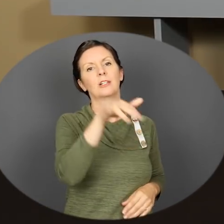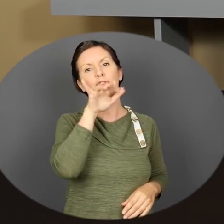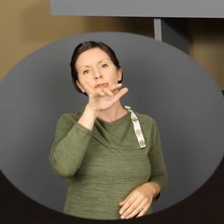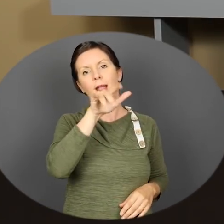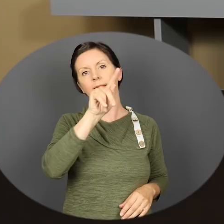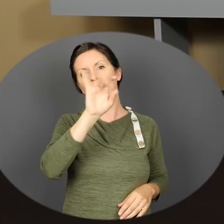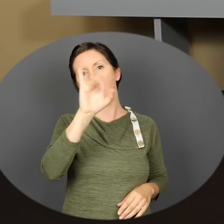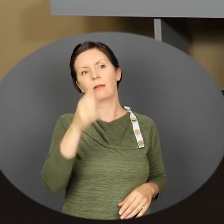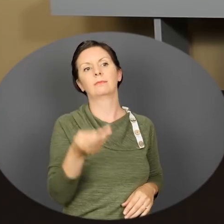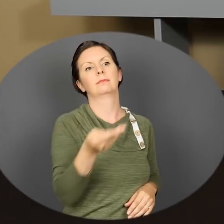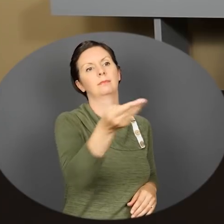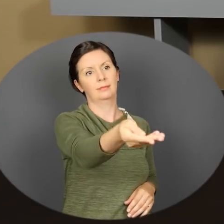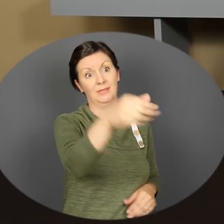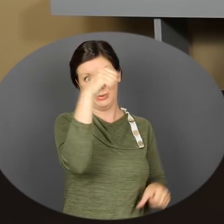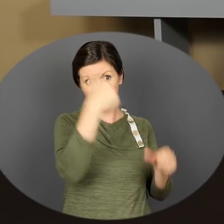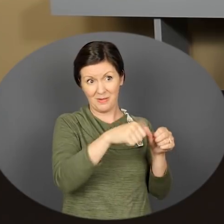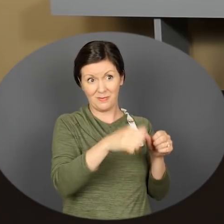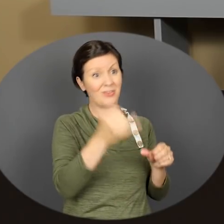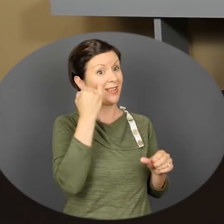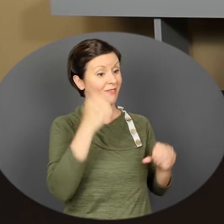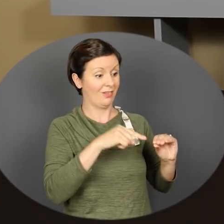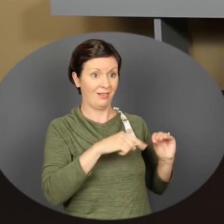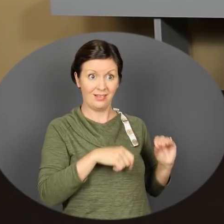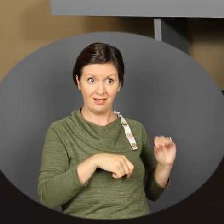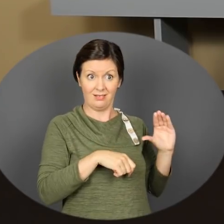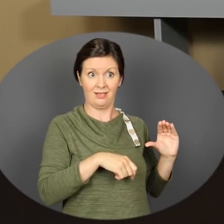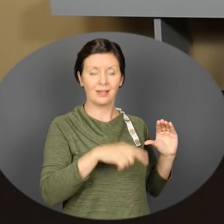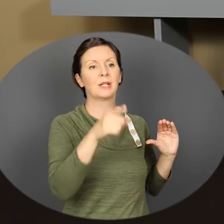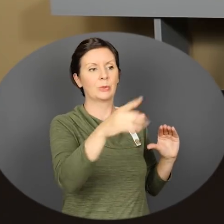tile to them as a reminder that as soon as one of the other players gets eliminated and